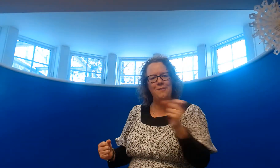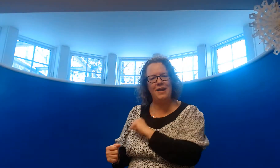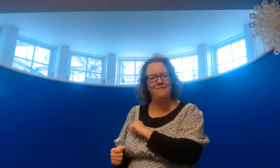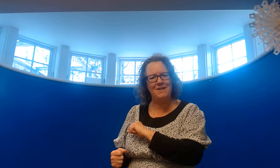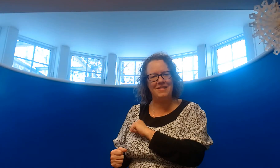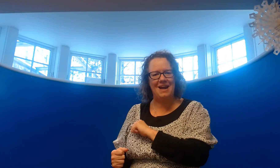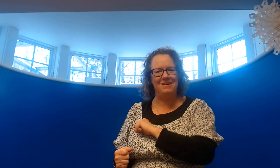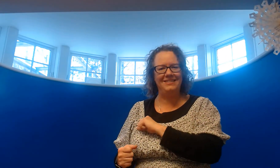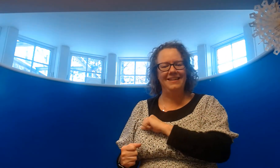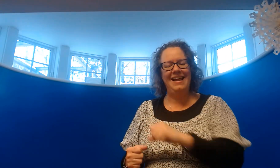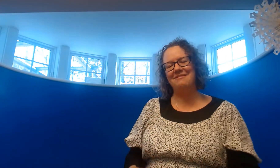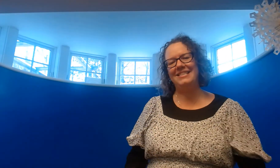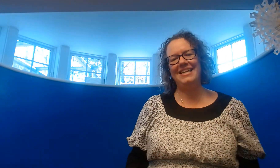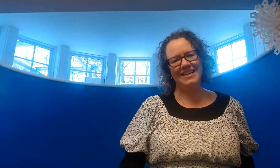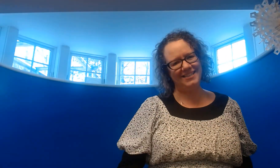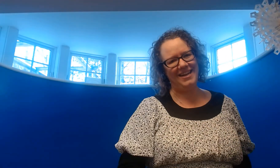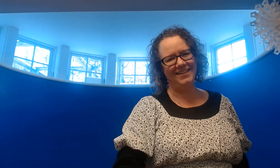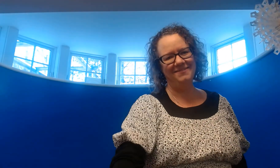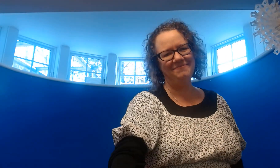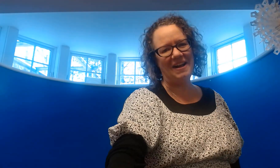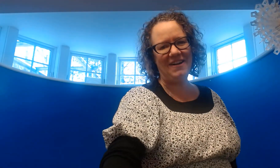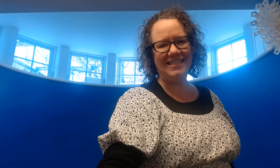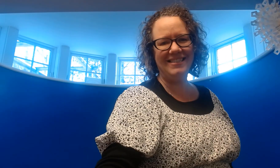you had fun with that one and we'll see you next week. Bye friends.